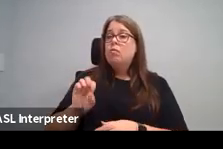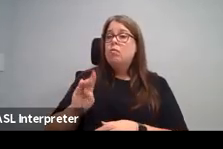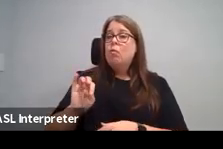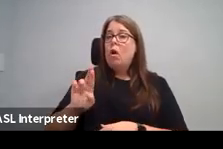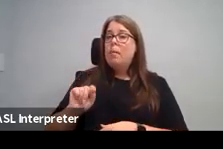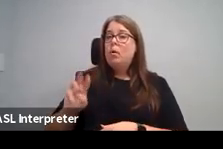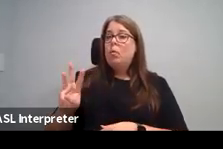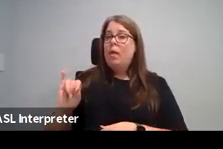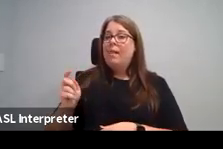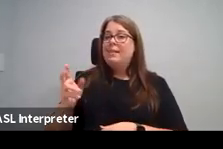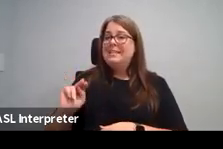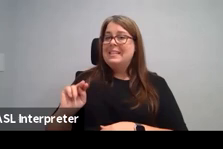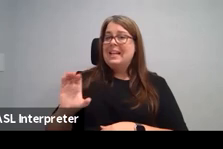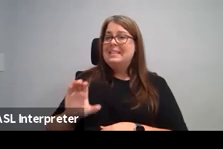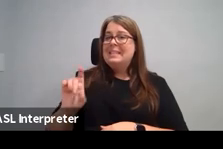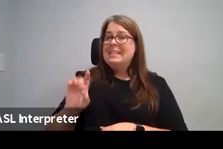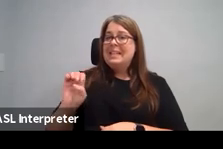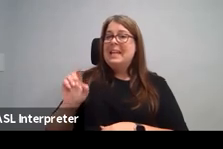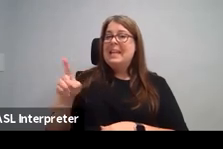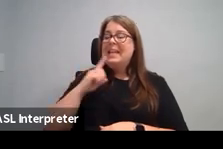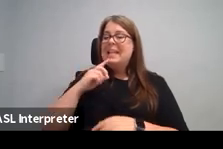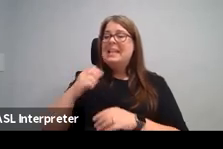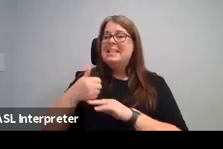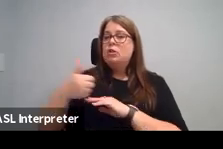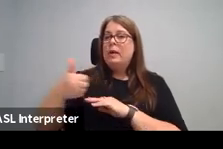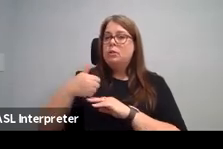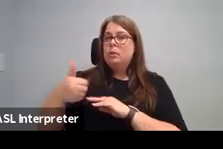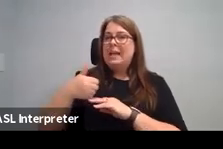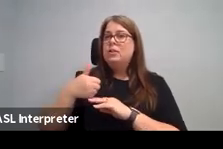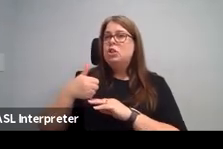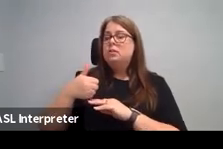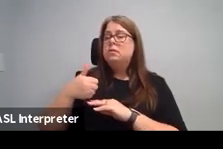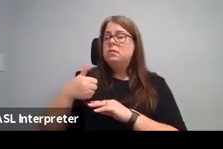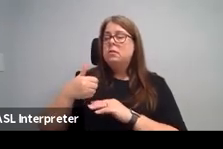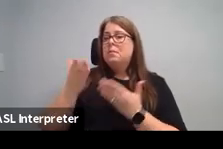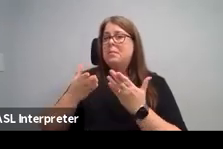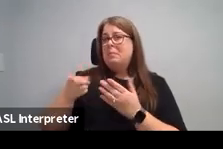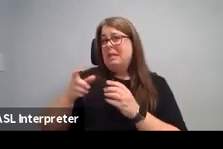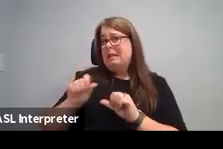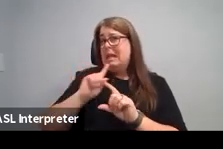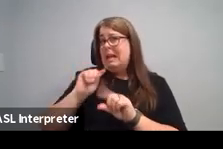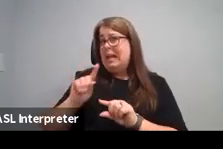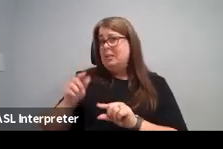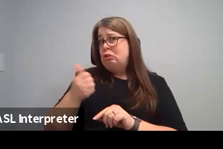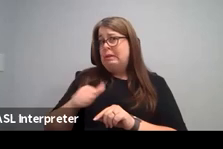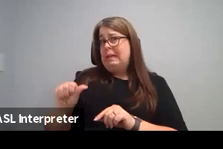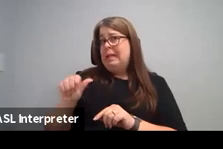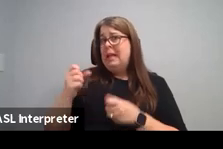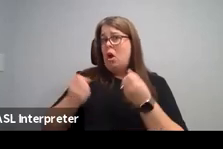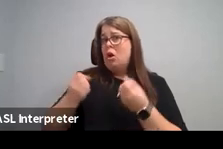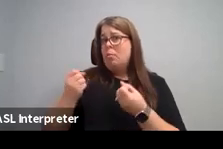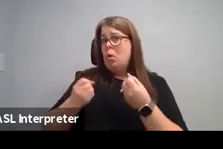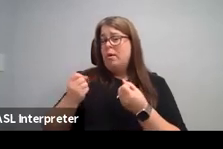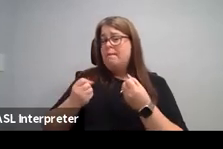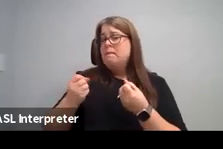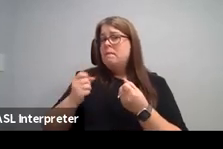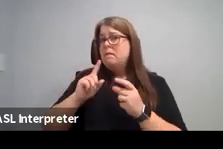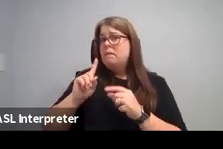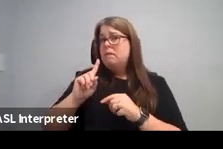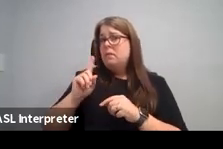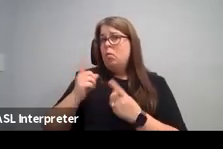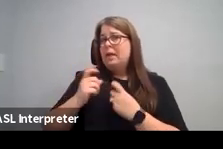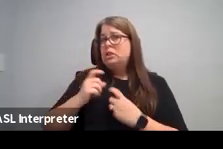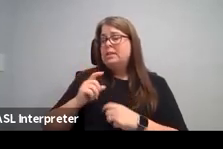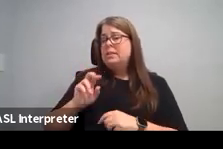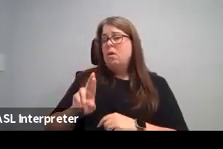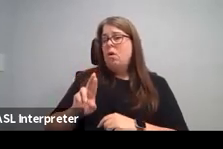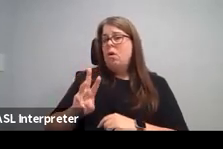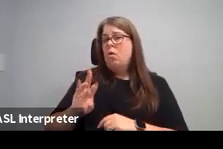Allison Frenzel : Transportation consultant and might be able to specifically address automotive questions and his email is our wilson@cd.ca.gov